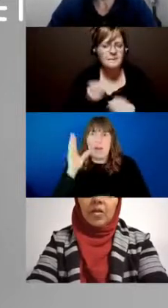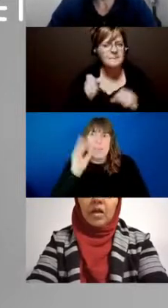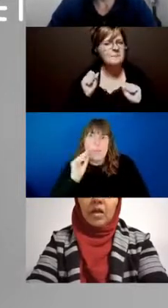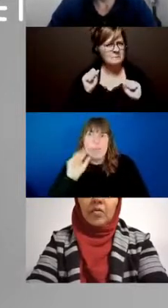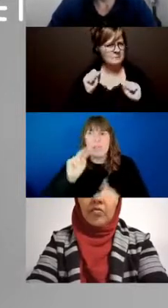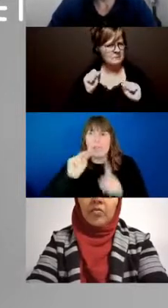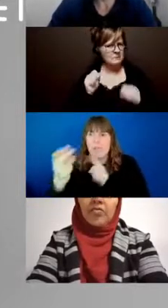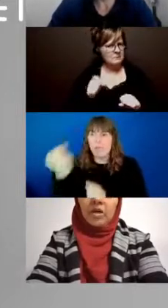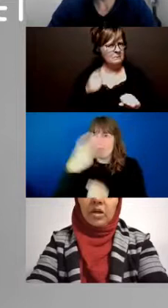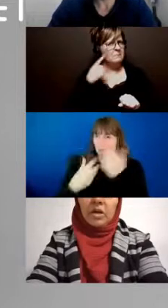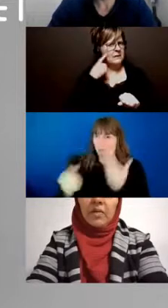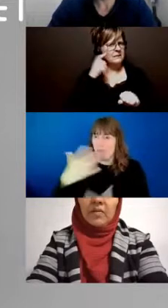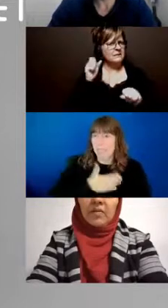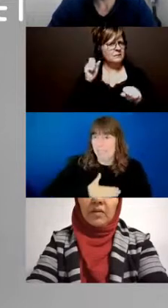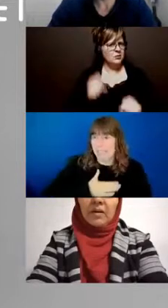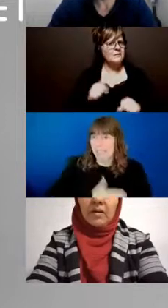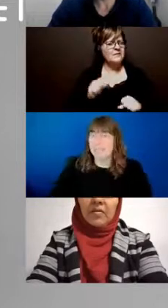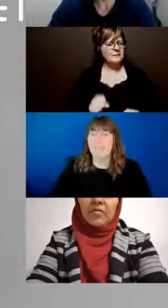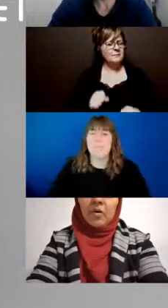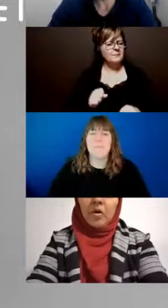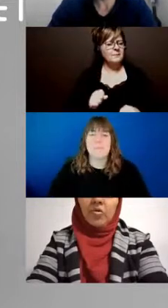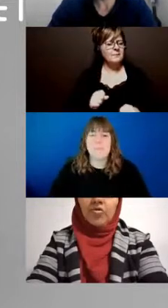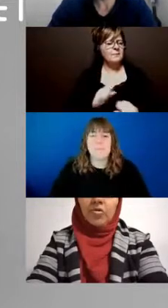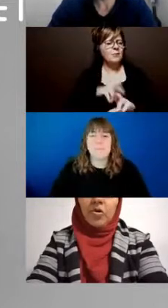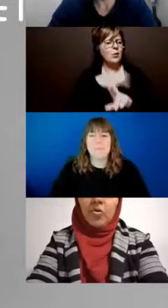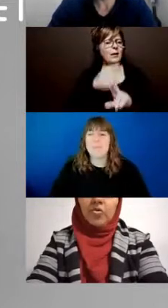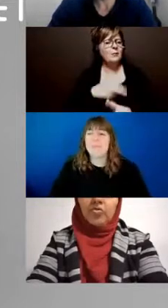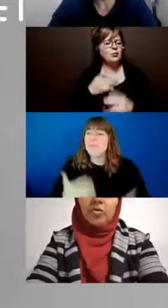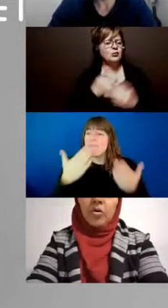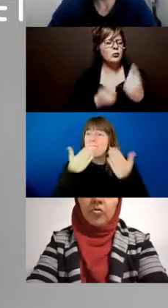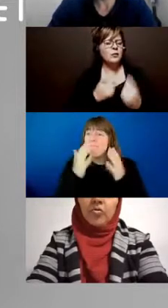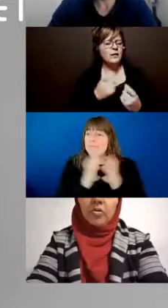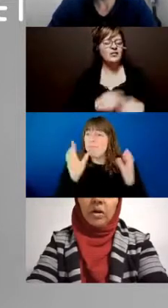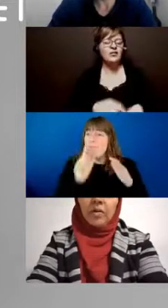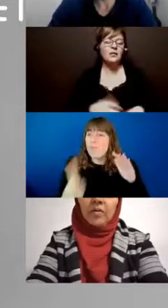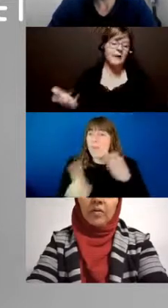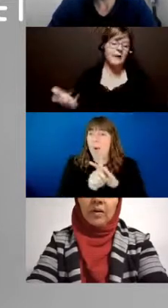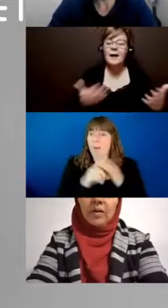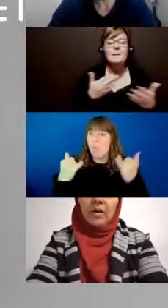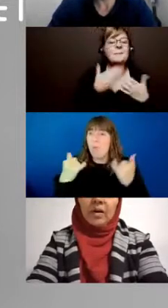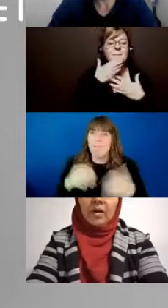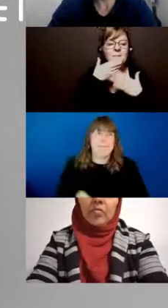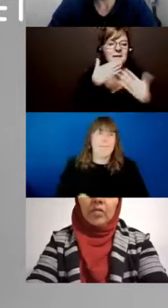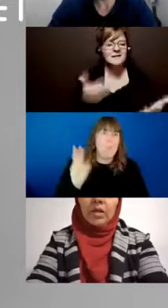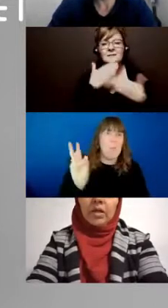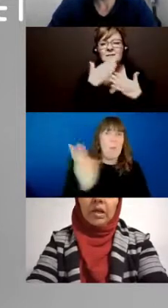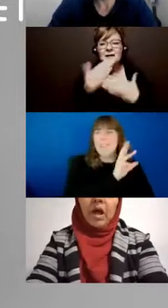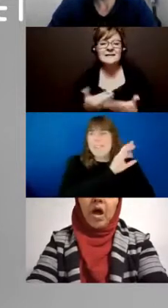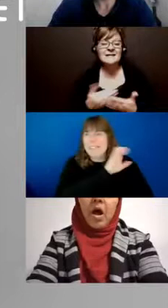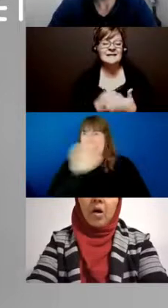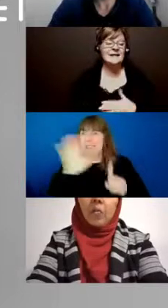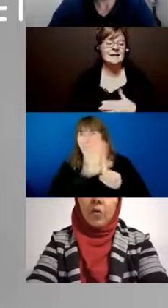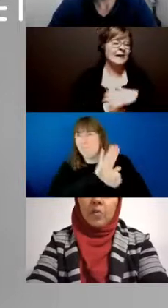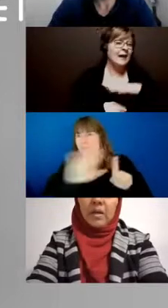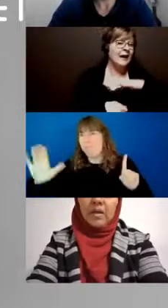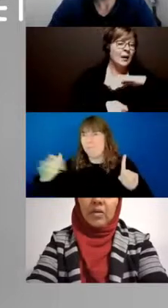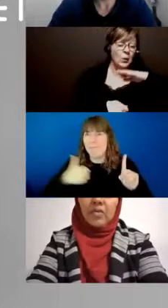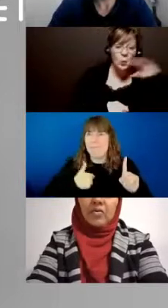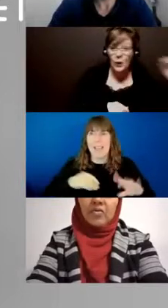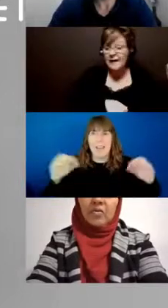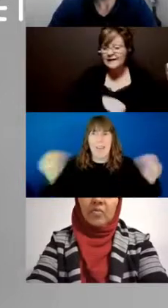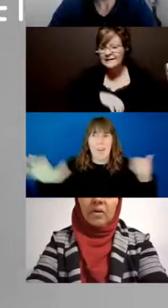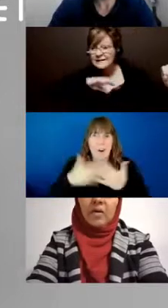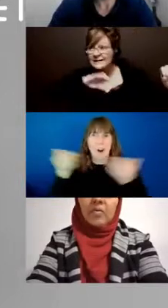thank you for joining us from coast to coast to coast it's really heartwarming to be able